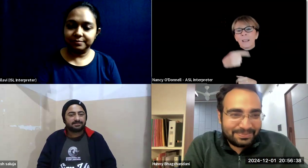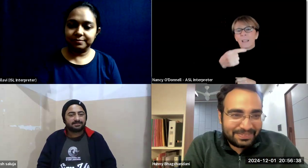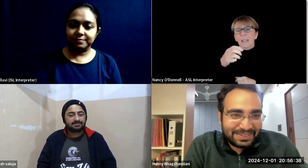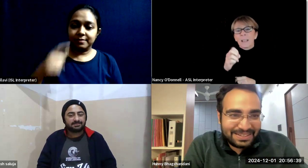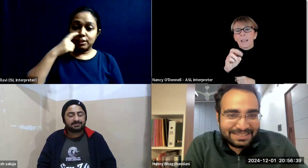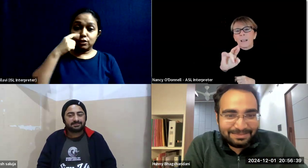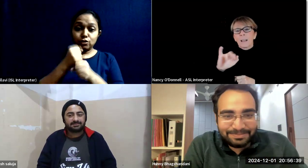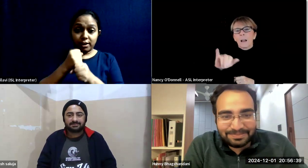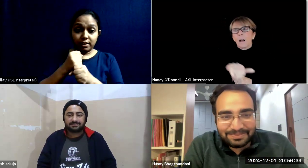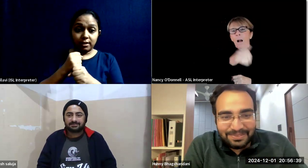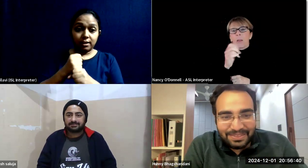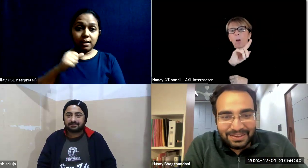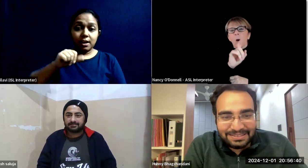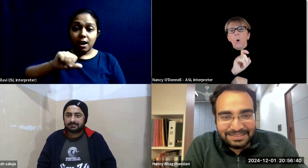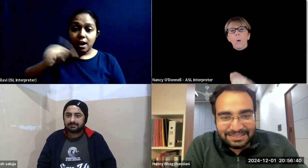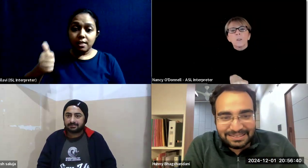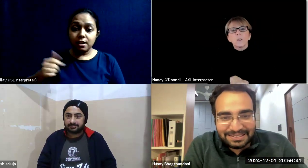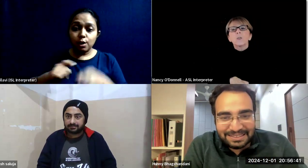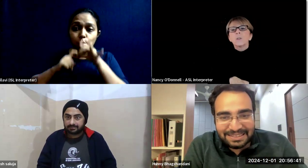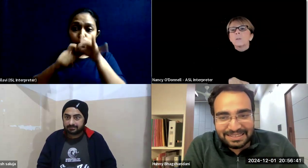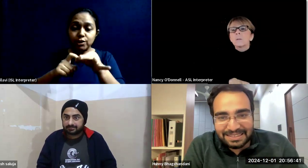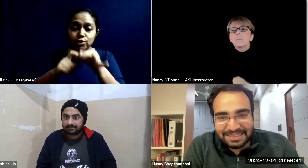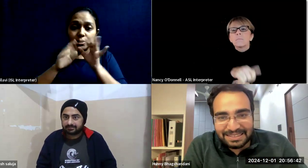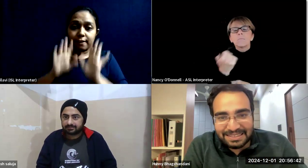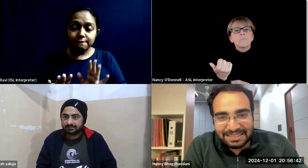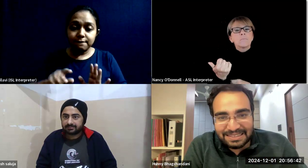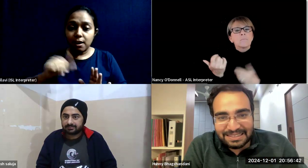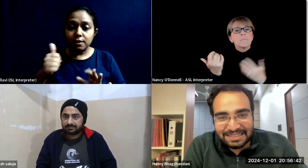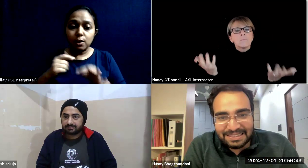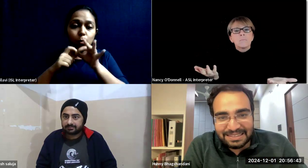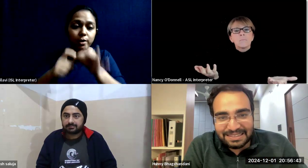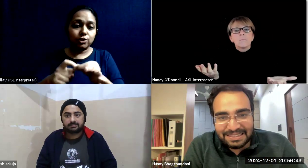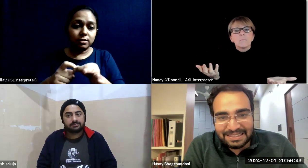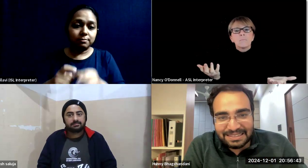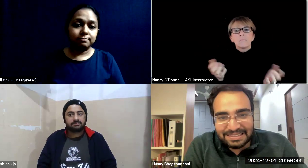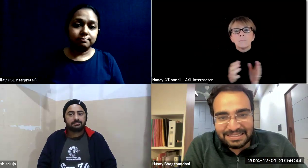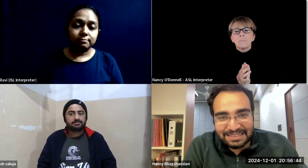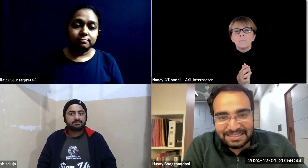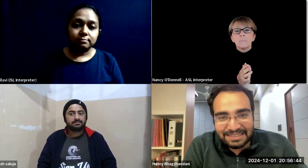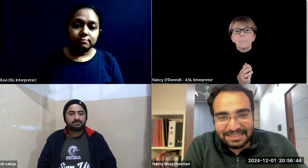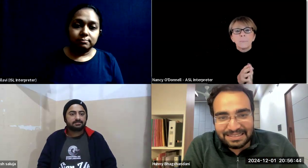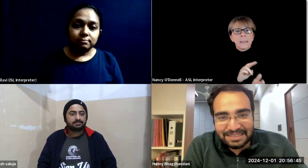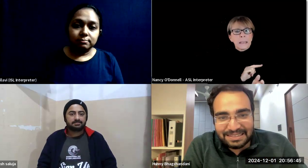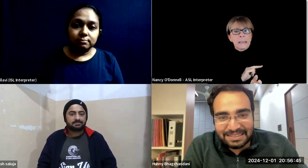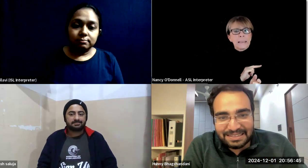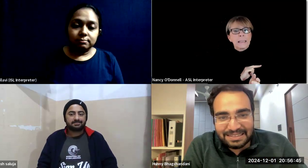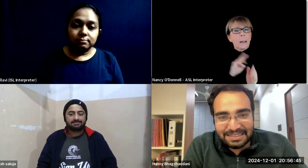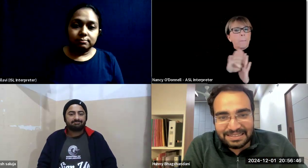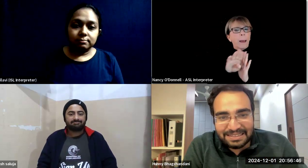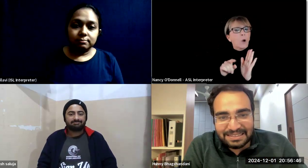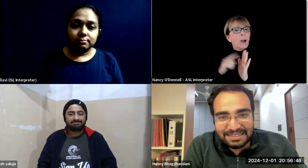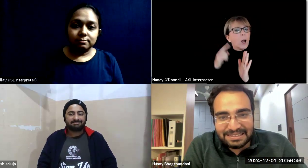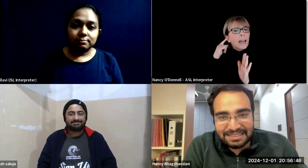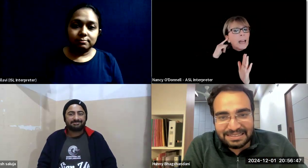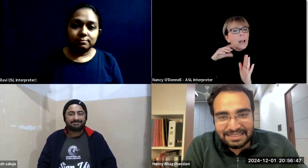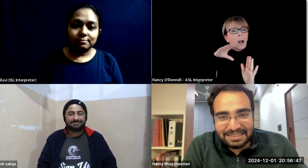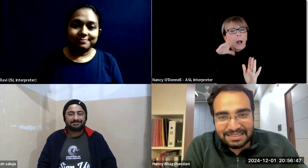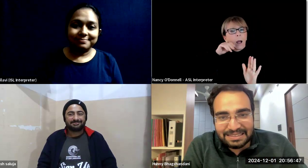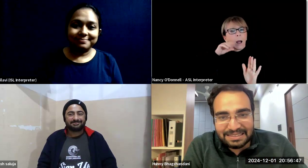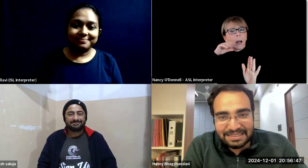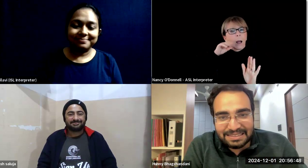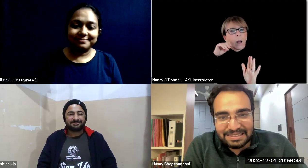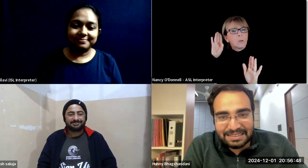[Geri speaking] This is Geri. Anybody else has a question?